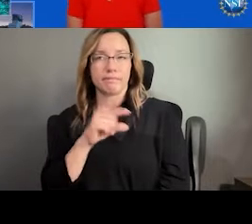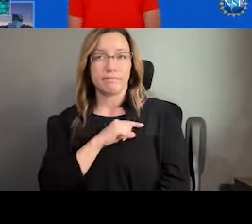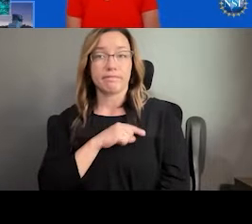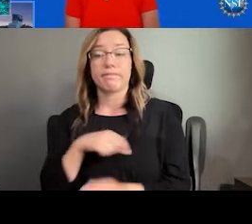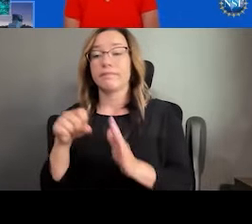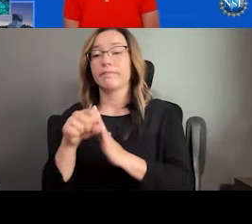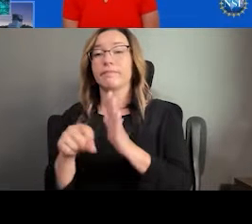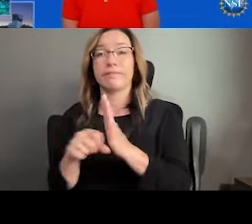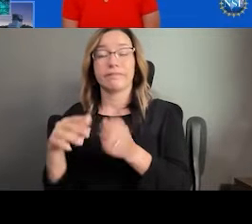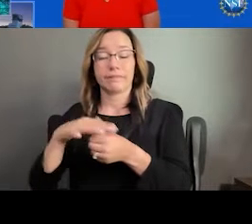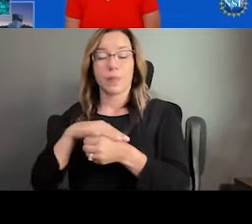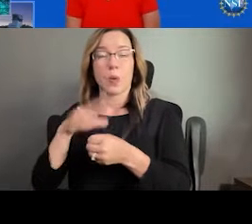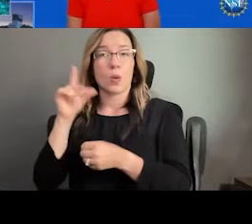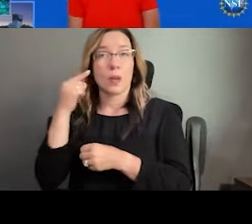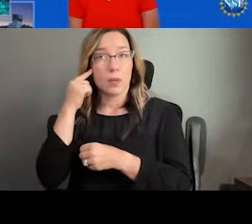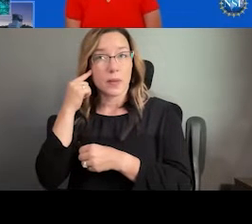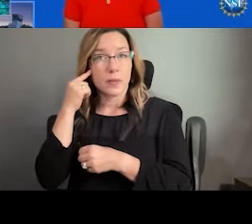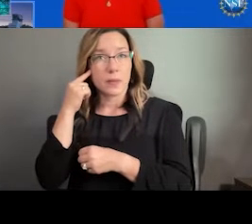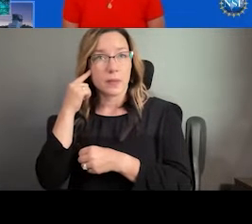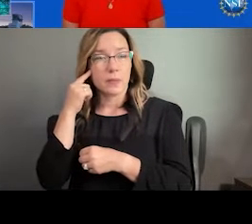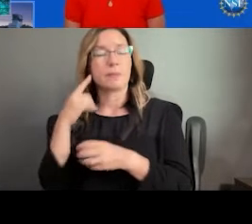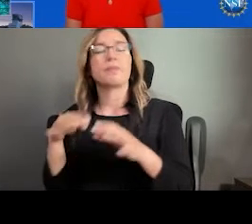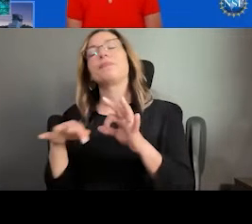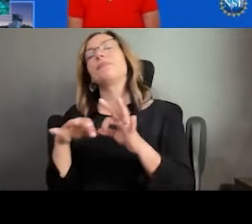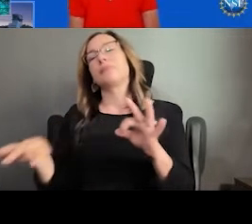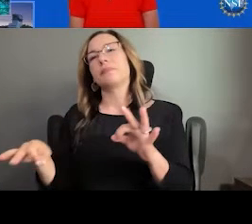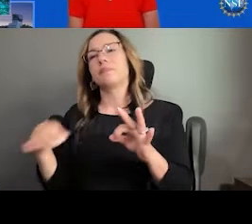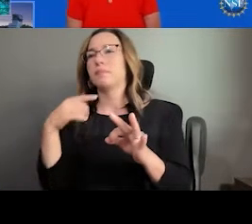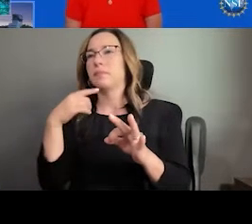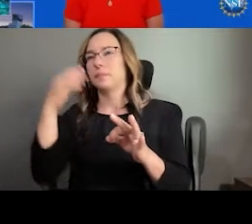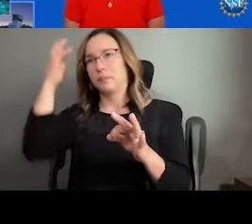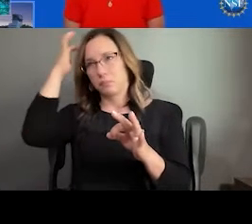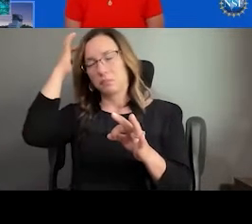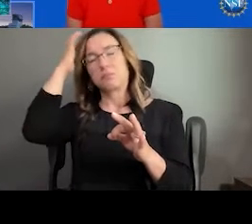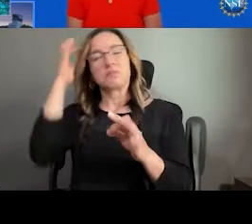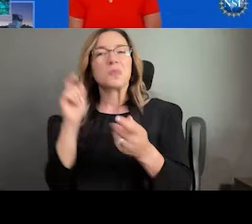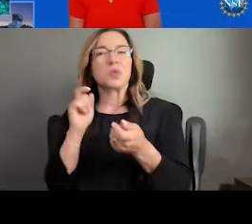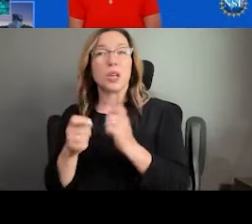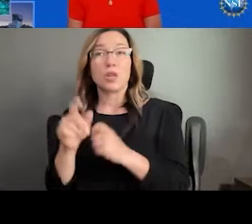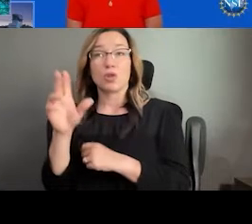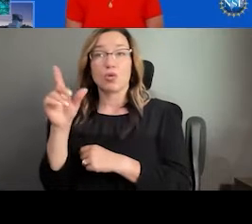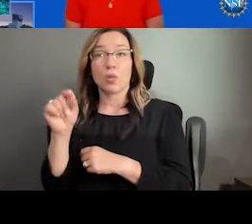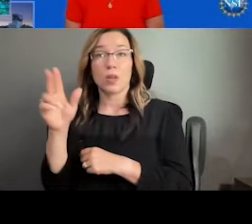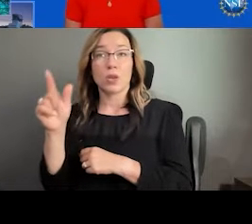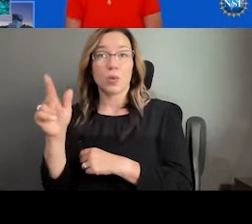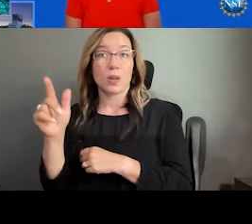Now state and local governments, the language also changed in the 2023 version of the PAPP guide.